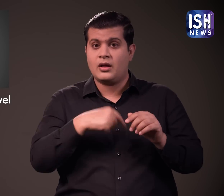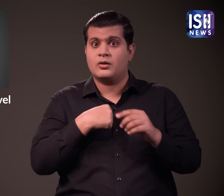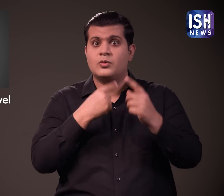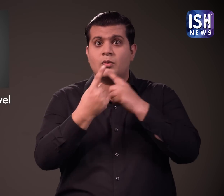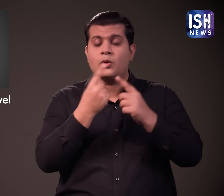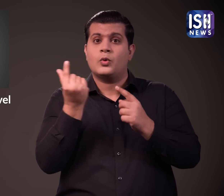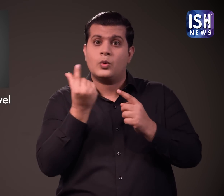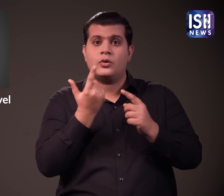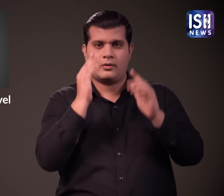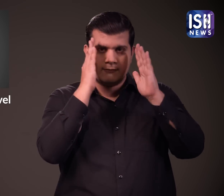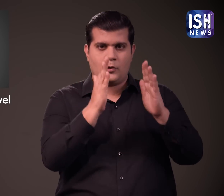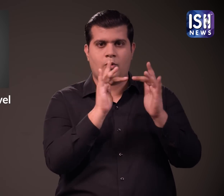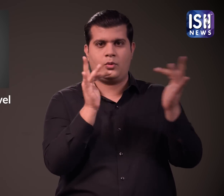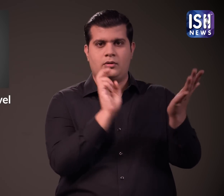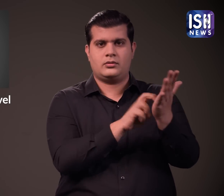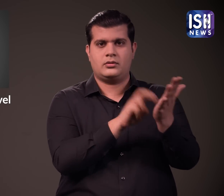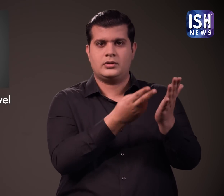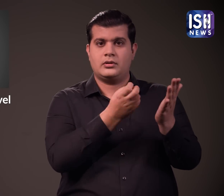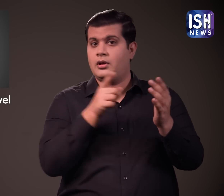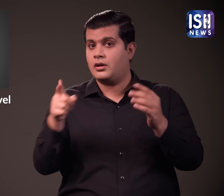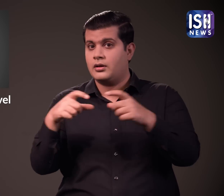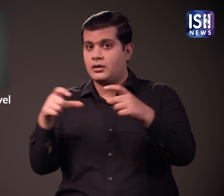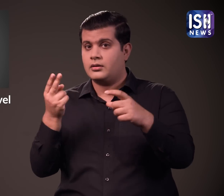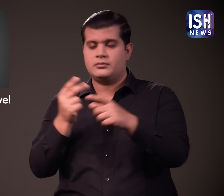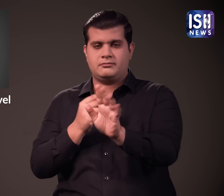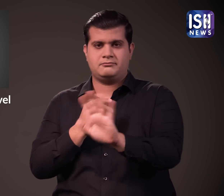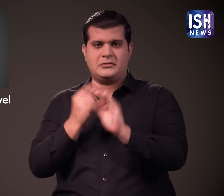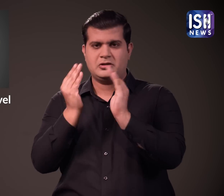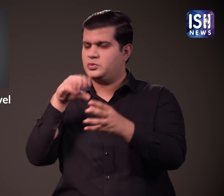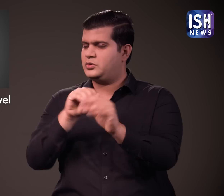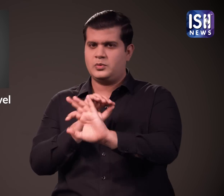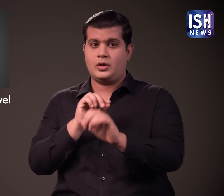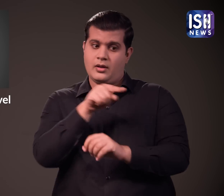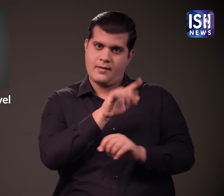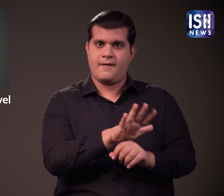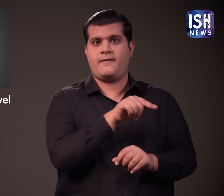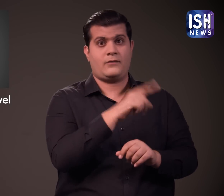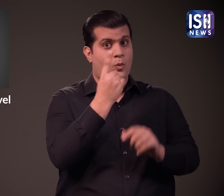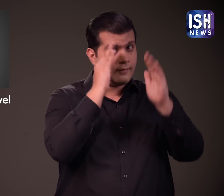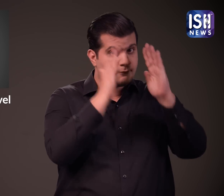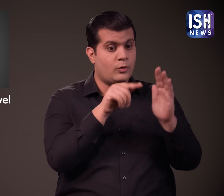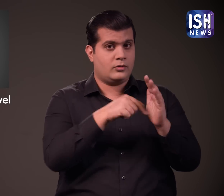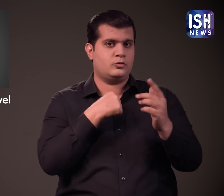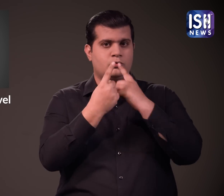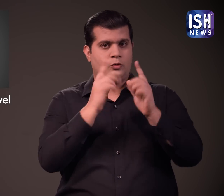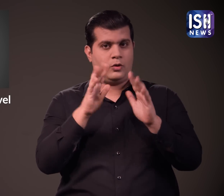This insurance is provided only for online tickets and is not available for paper tickets booked through ticket counters.